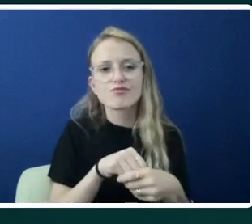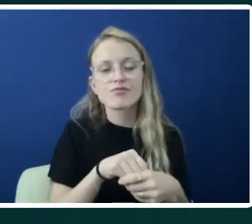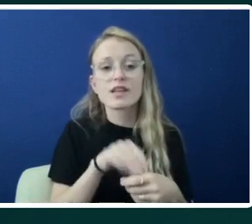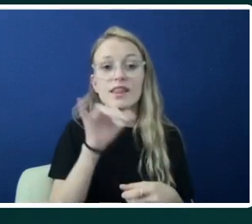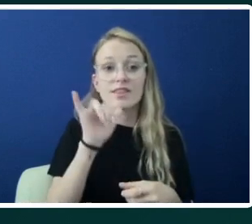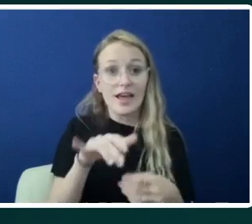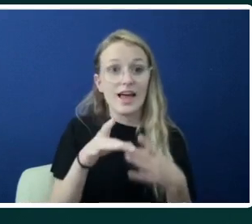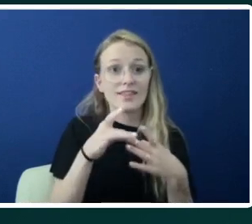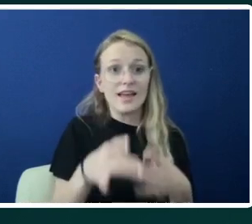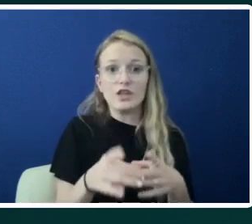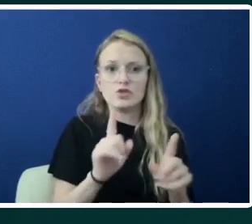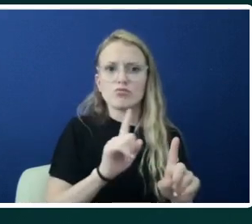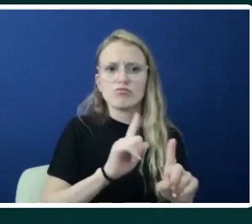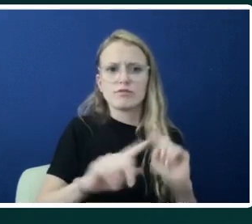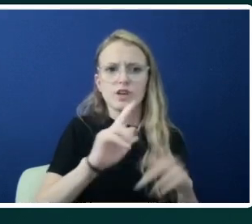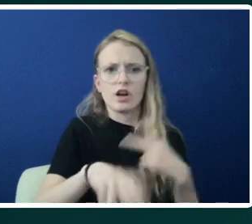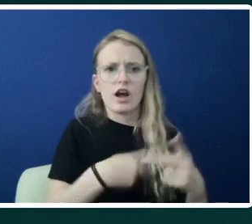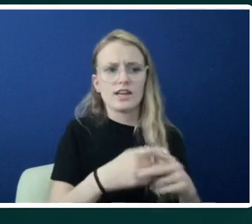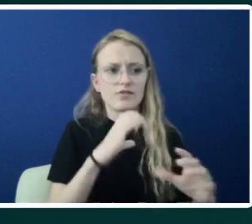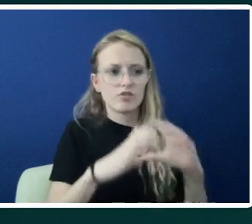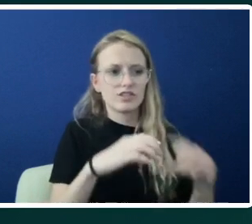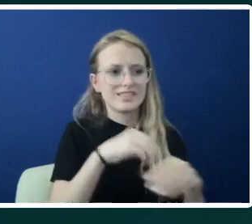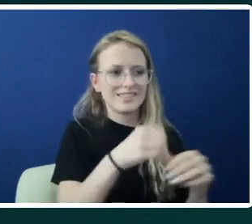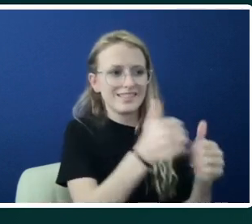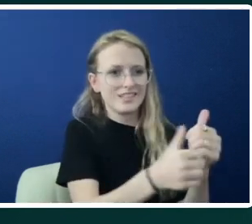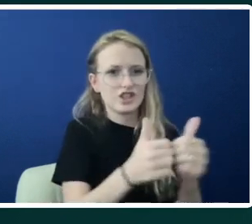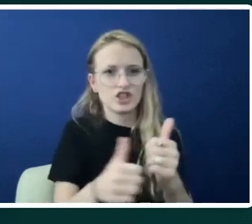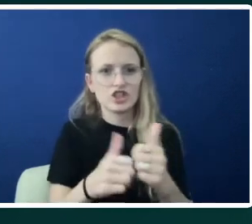of the different teachers' classrooms, so that when they came to those digital spaces,